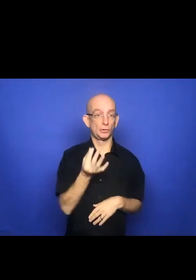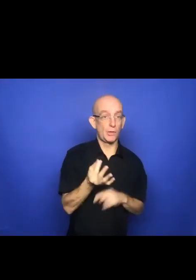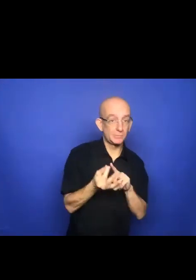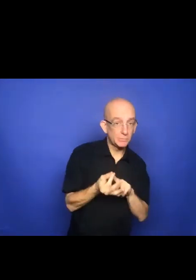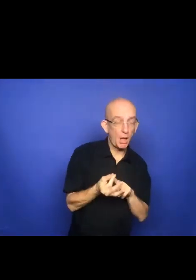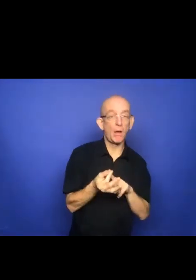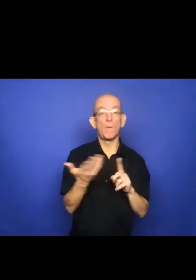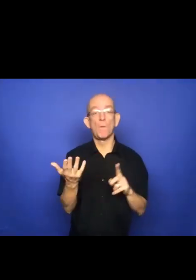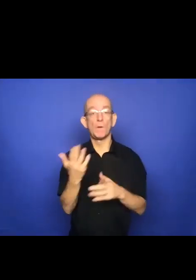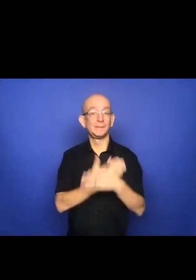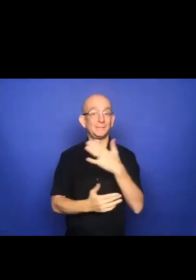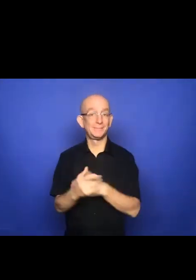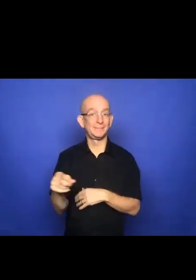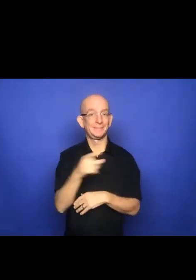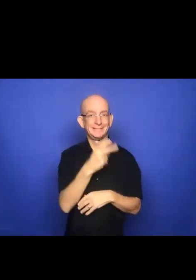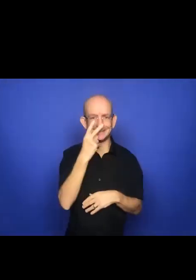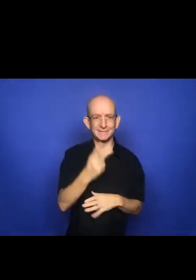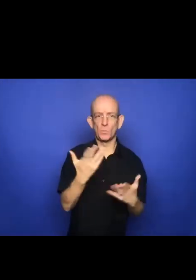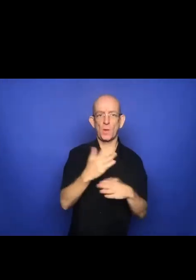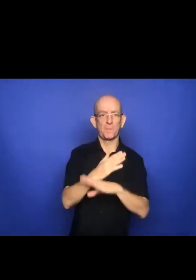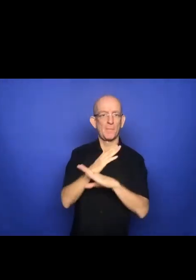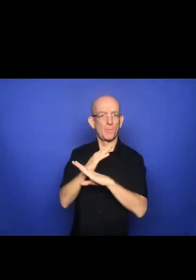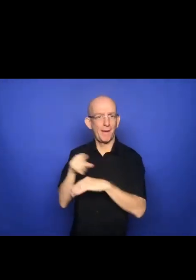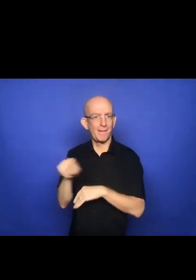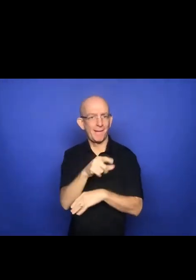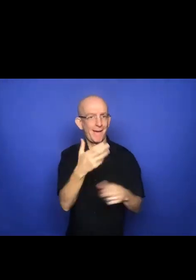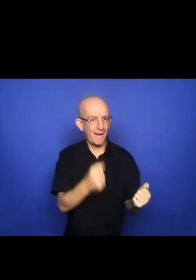barriers that prevent persons with disabilities and other at-risk groups